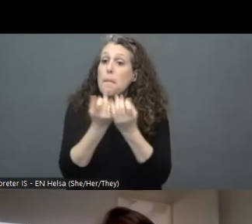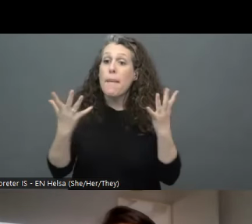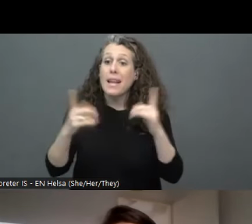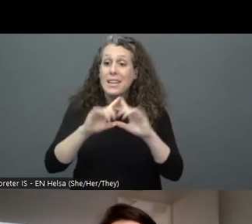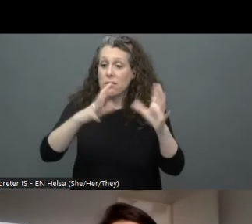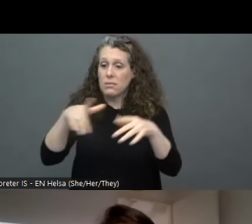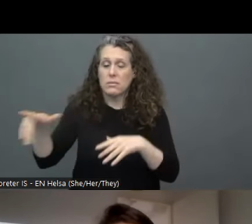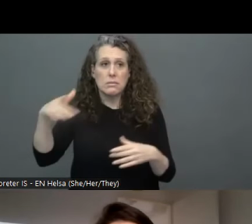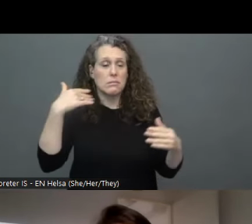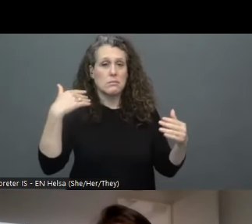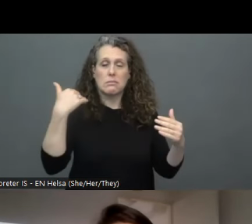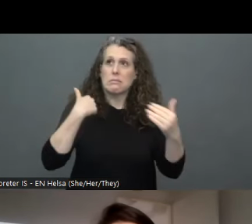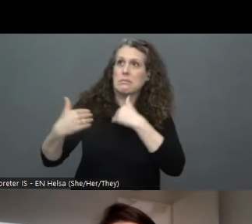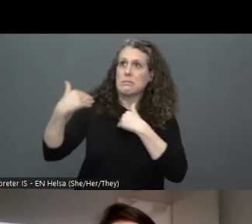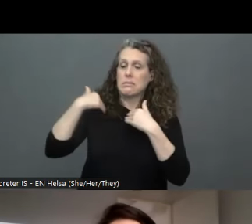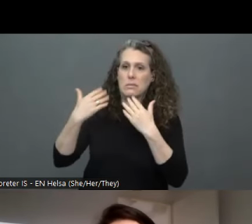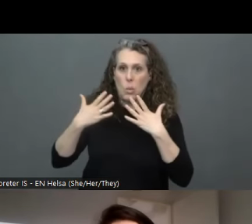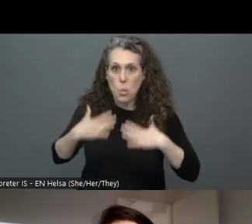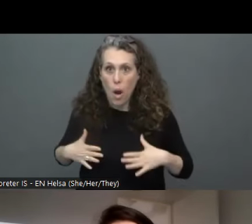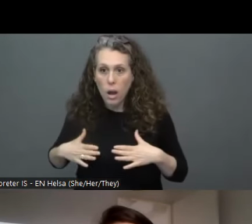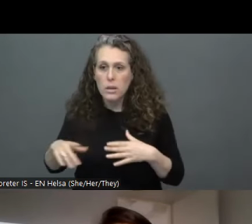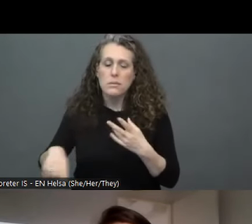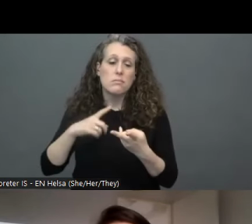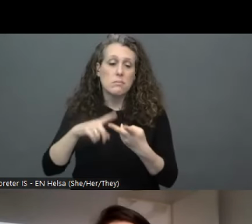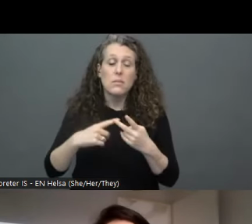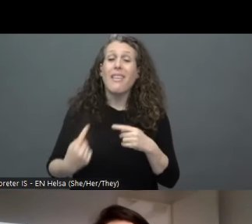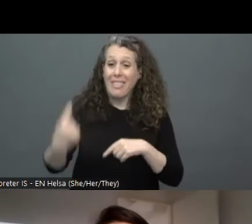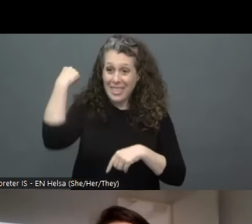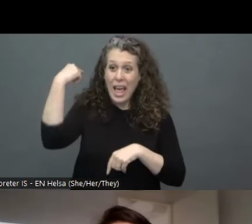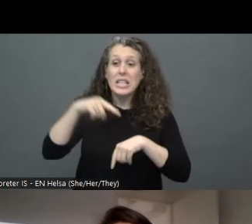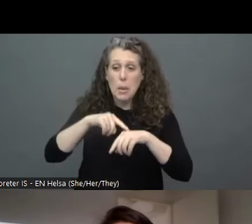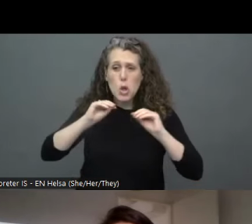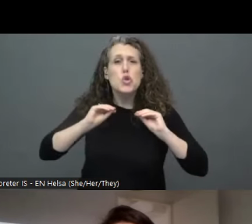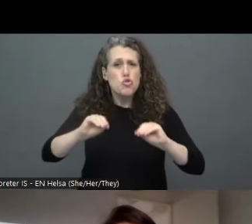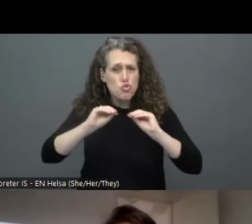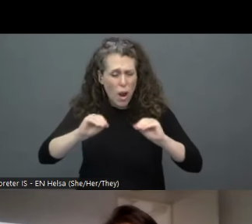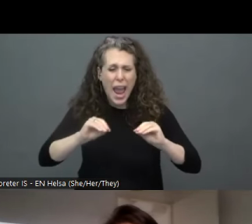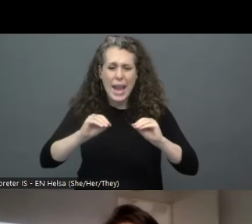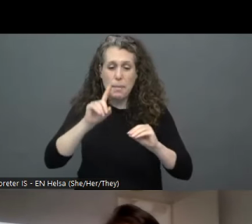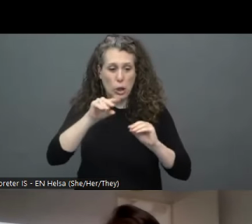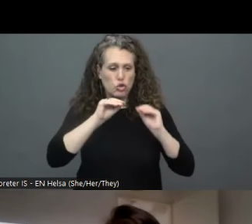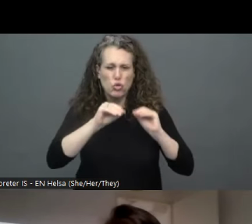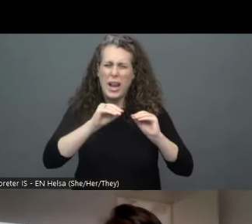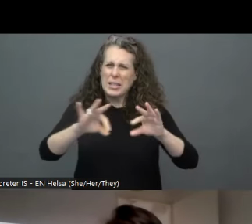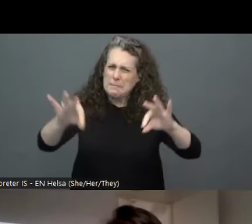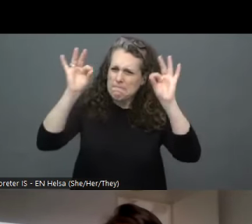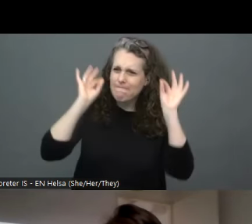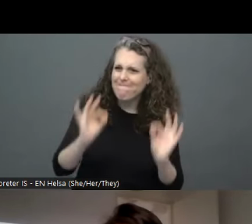Training did exist, but it was a bit patchy but not always widely available and not always